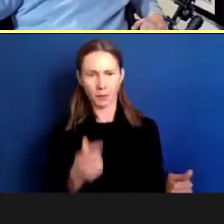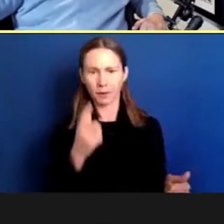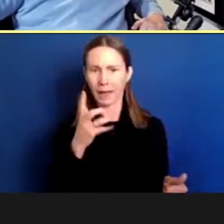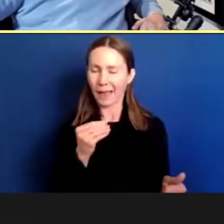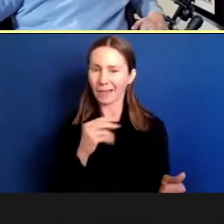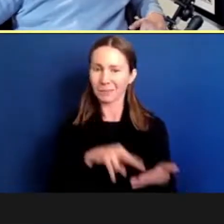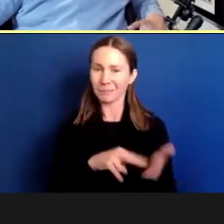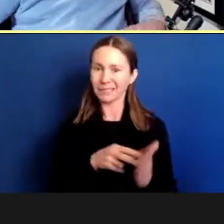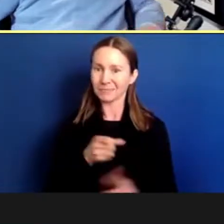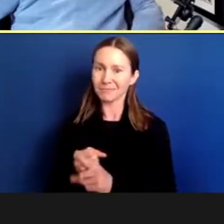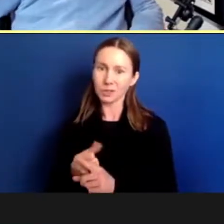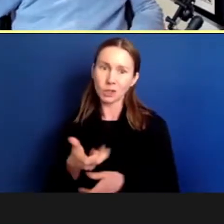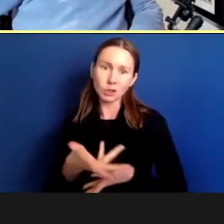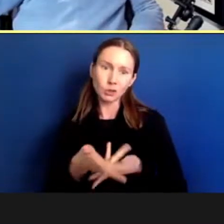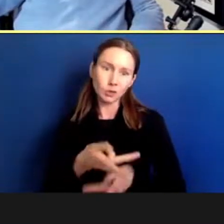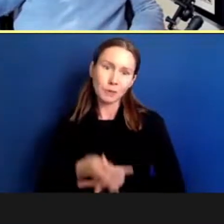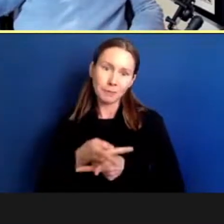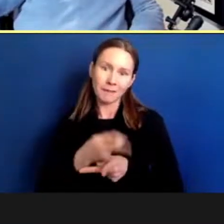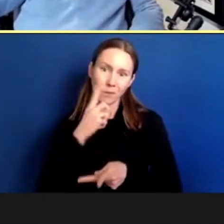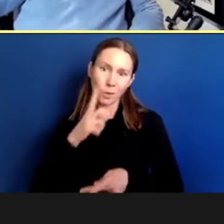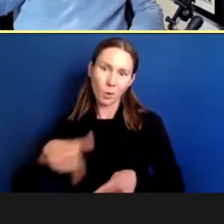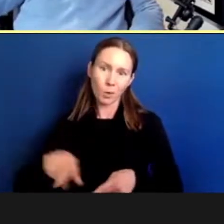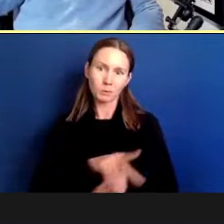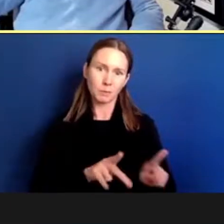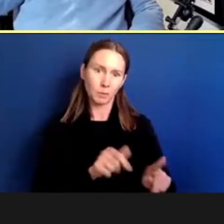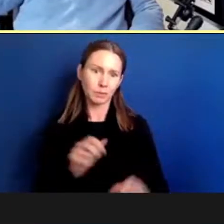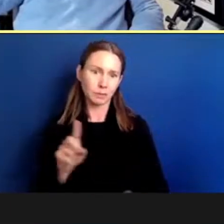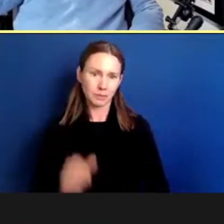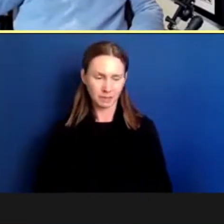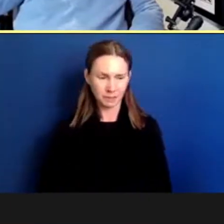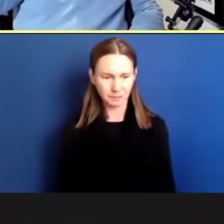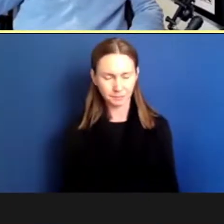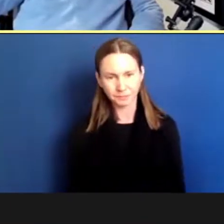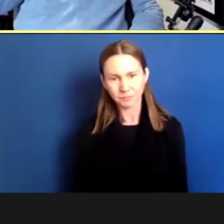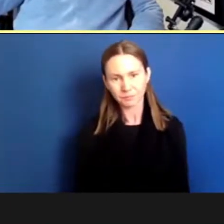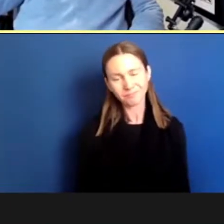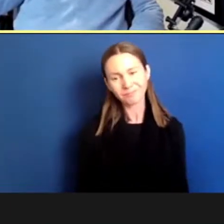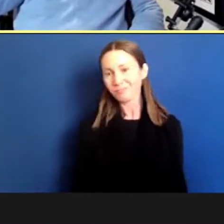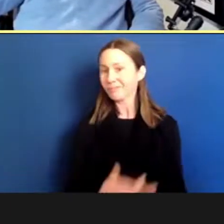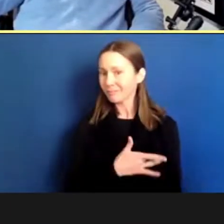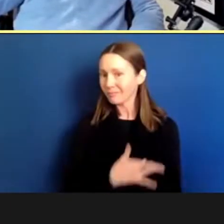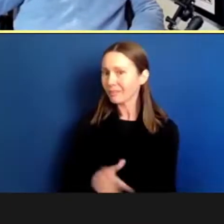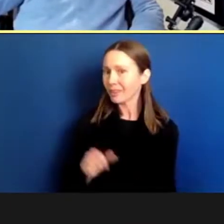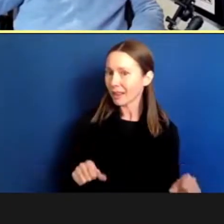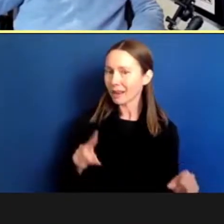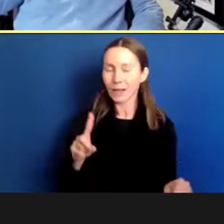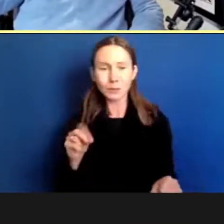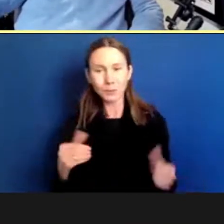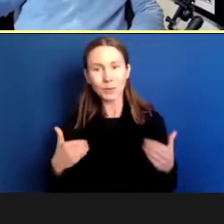context, these biases and assumptions can and do have serious and even deadly consequences.